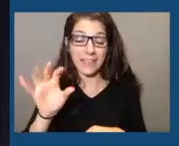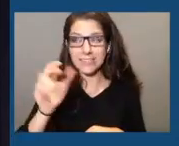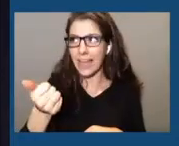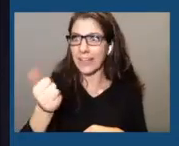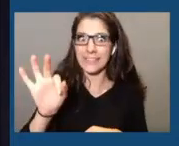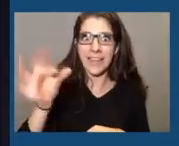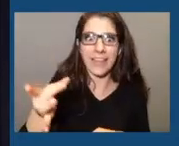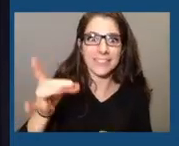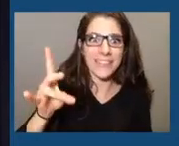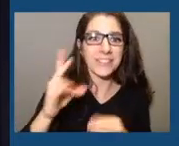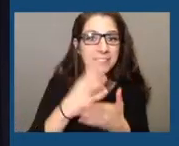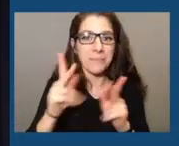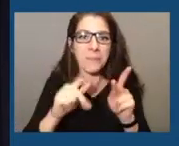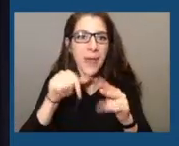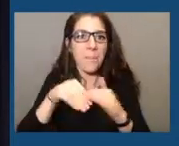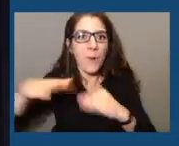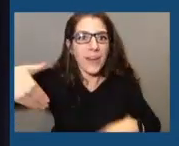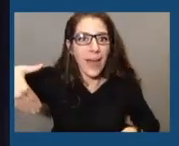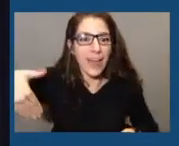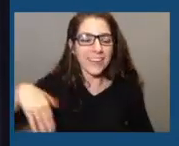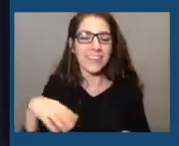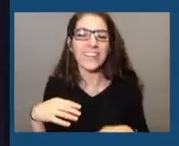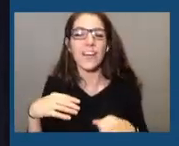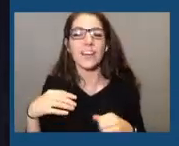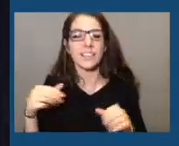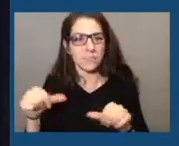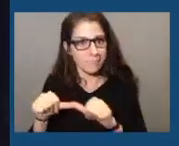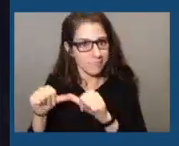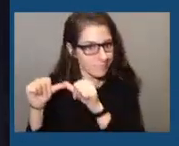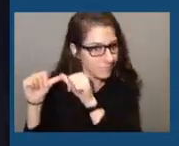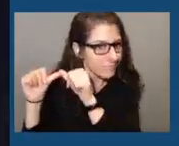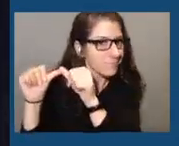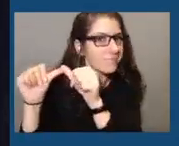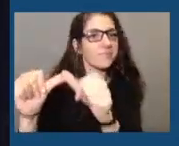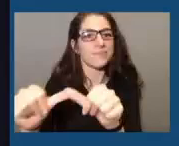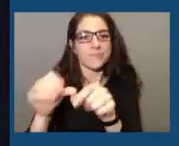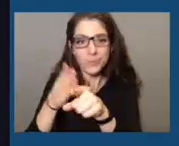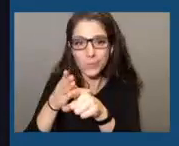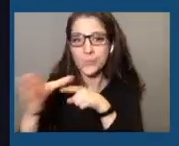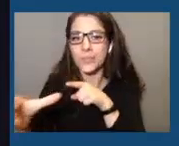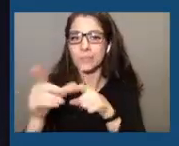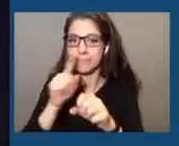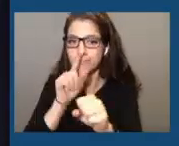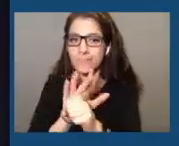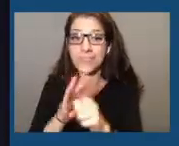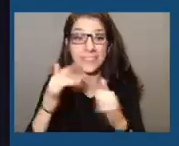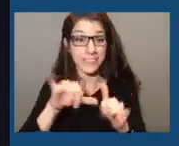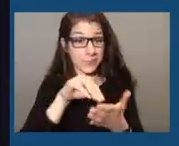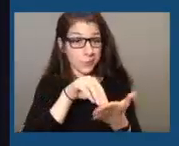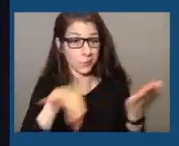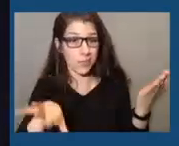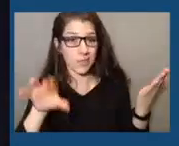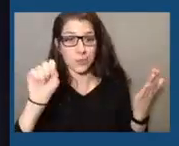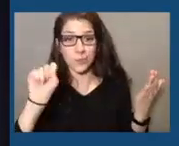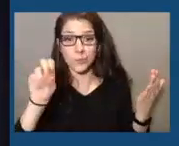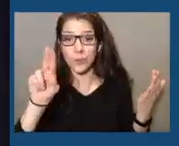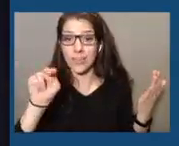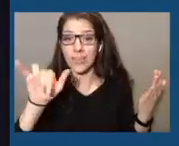And I'm really proud of the fact that he stayed with us. His entire career dedicated. He was still a student at Suny Albany when he joined the force,